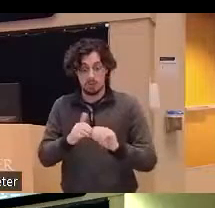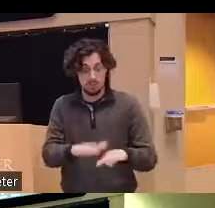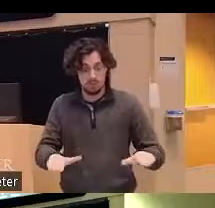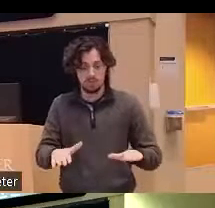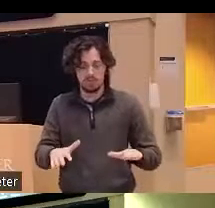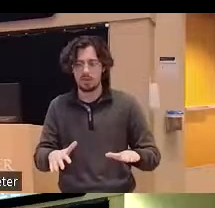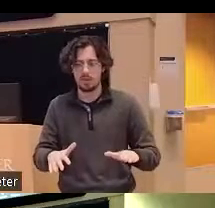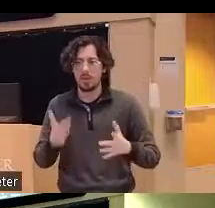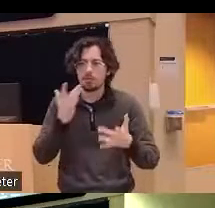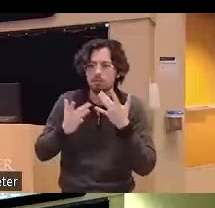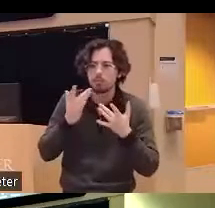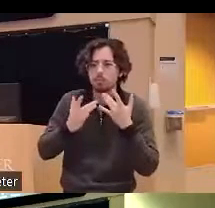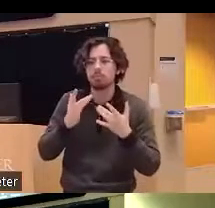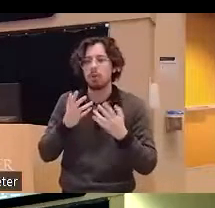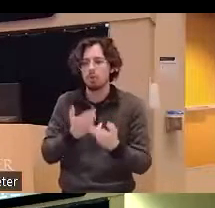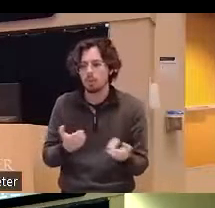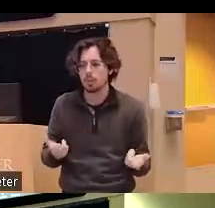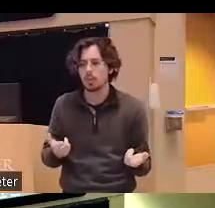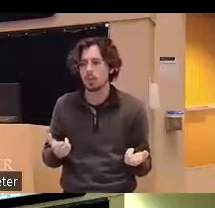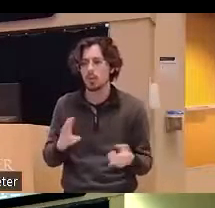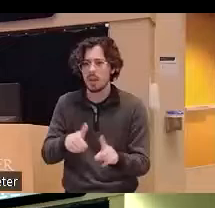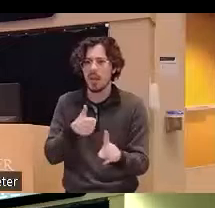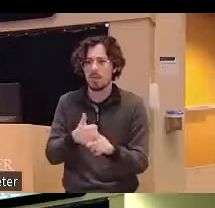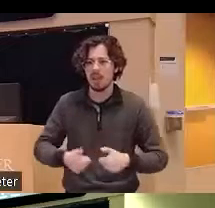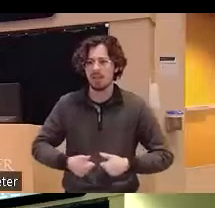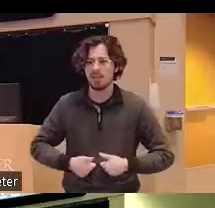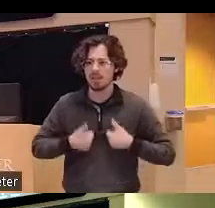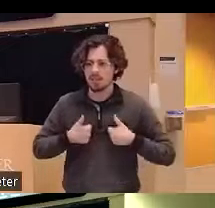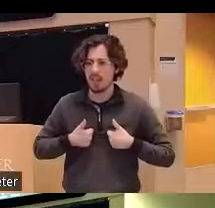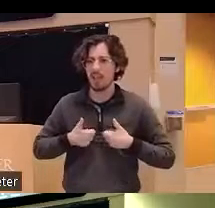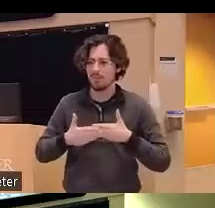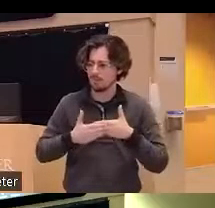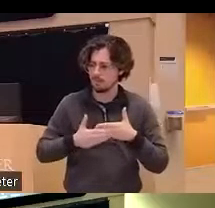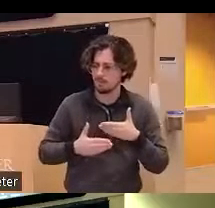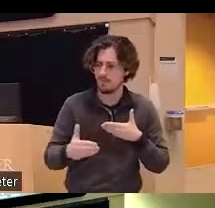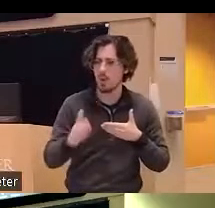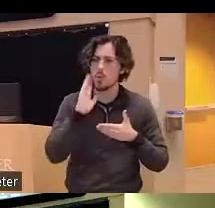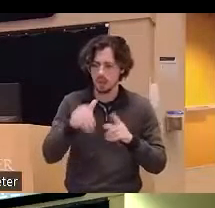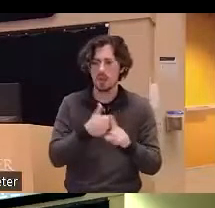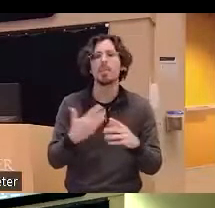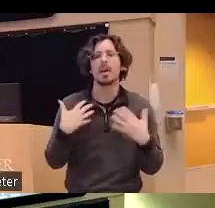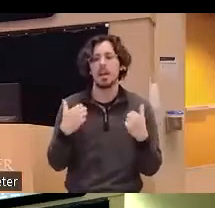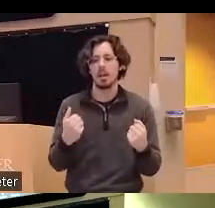adequate resources has lifelong and reverberating consequences for their health um and and I think